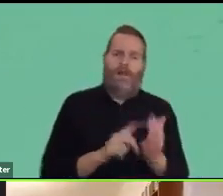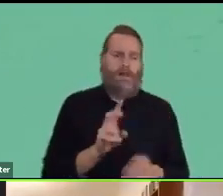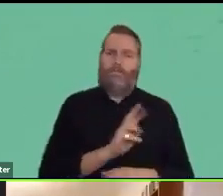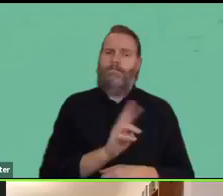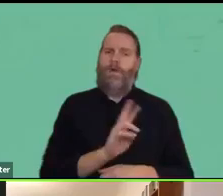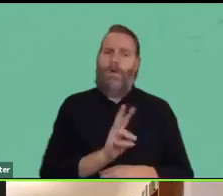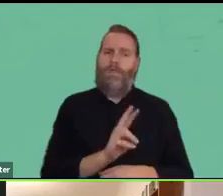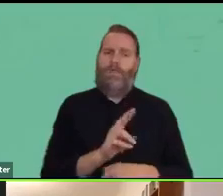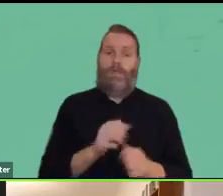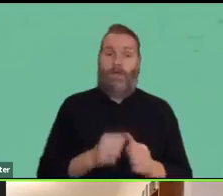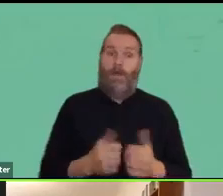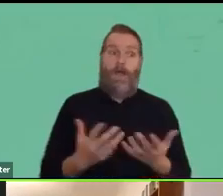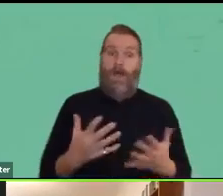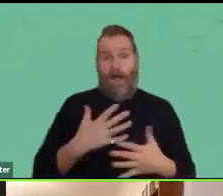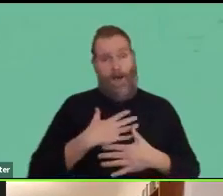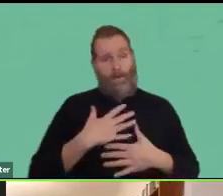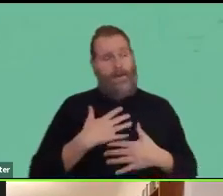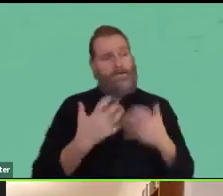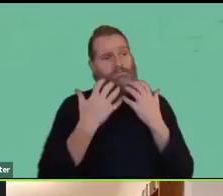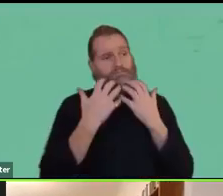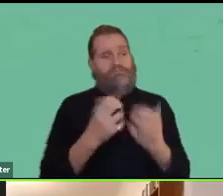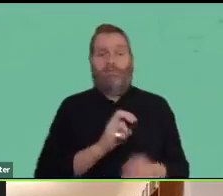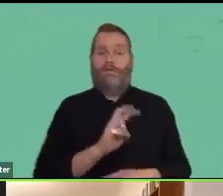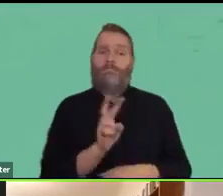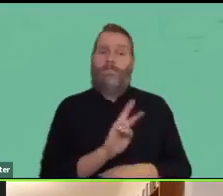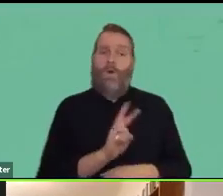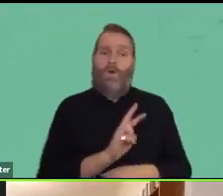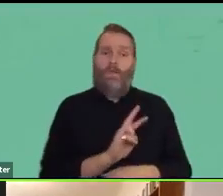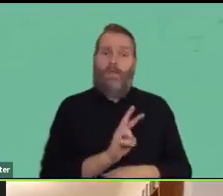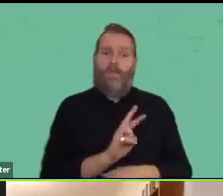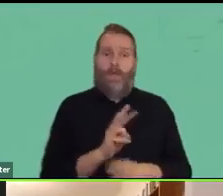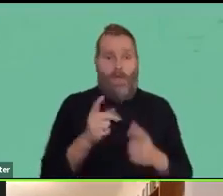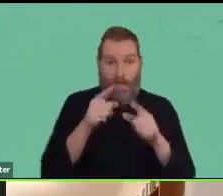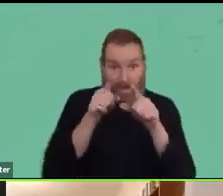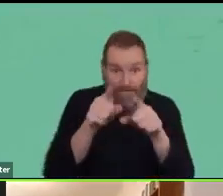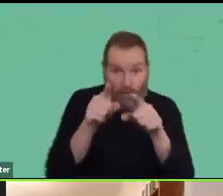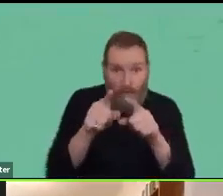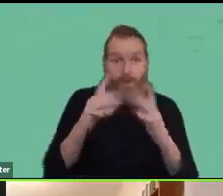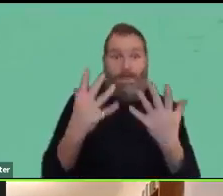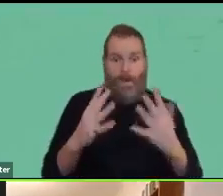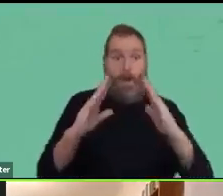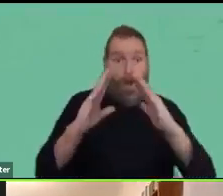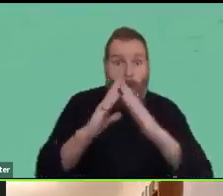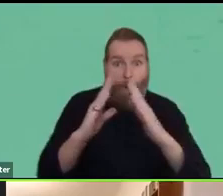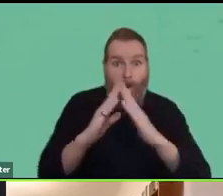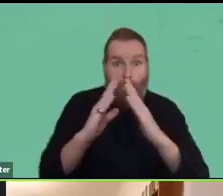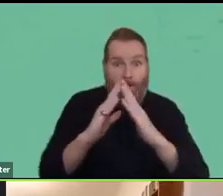credit to Rachel Fran so any members and activists watching a new MP she may be but she's really hit